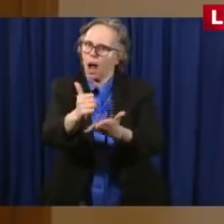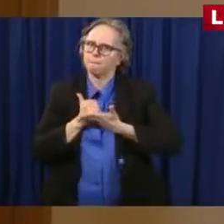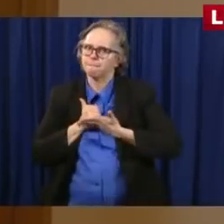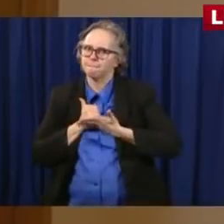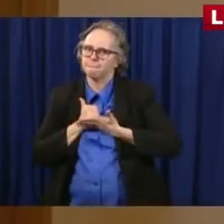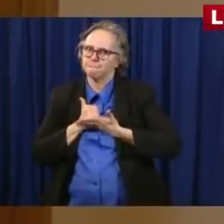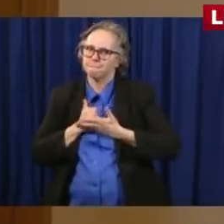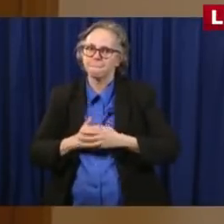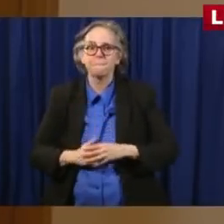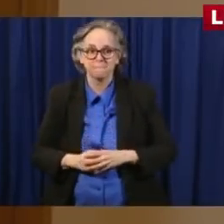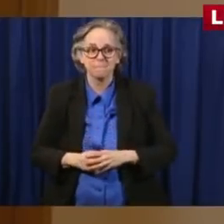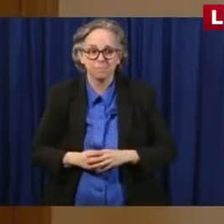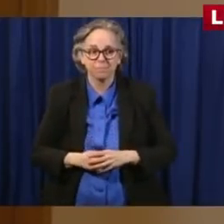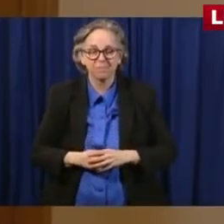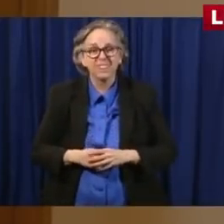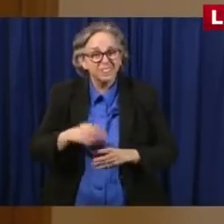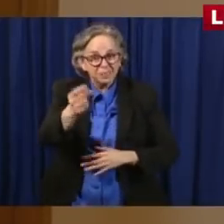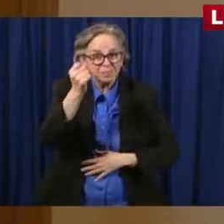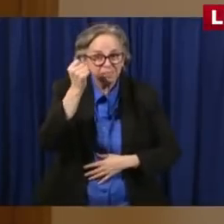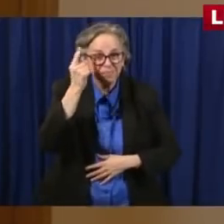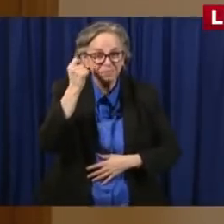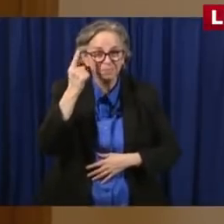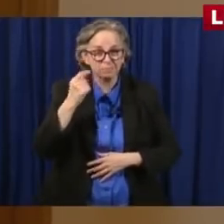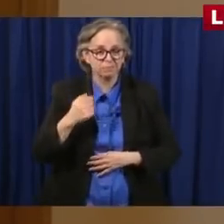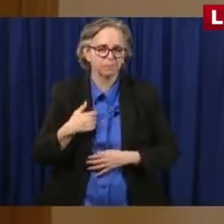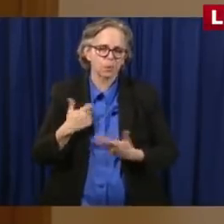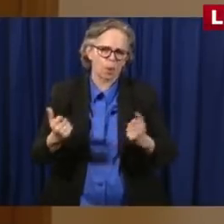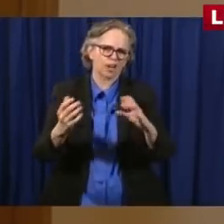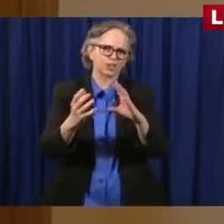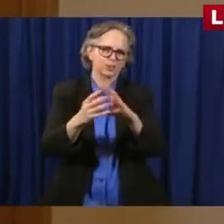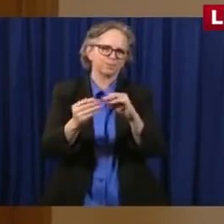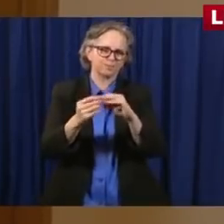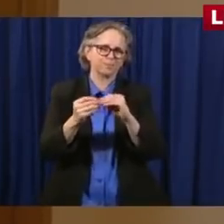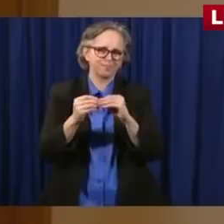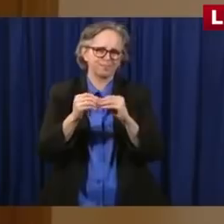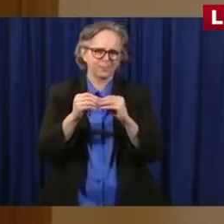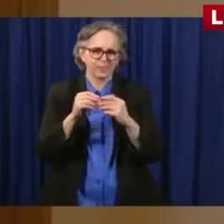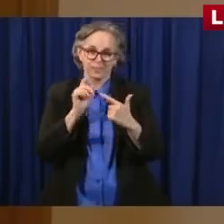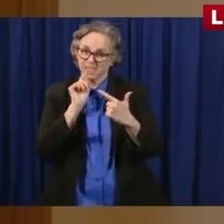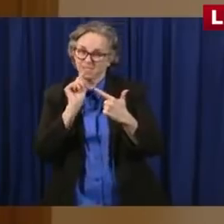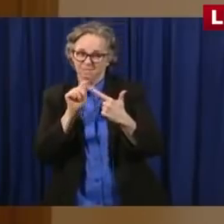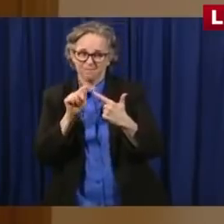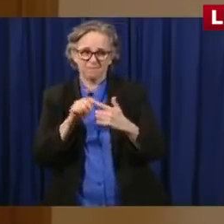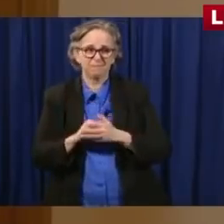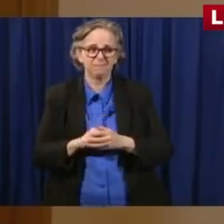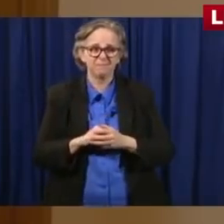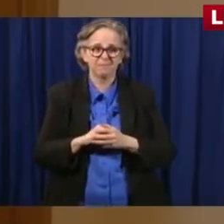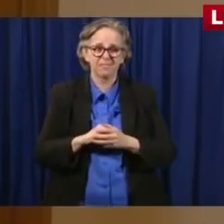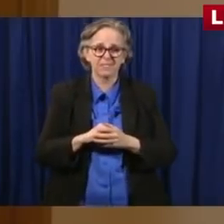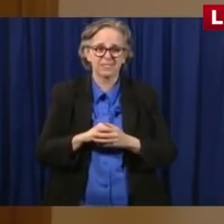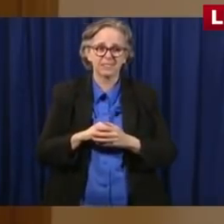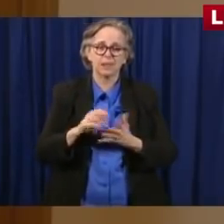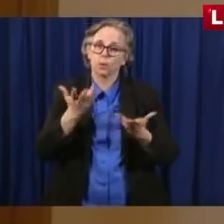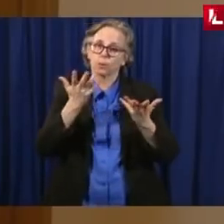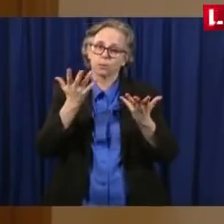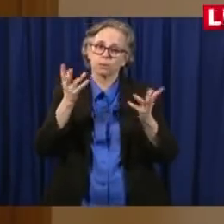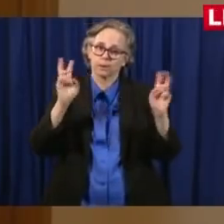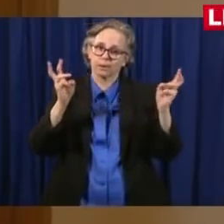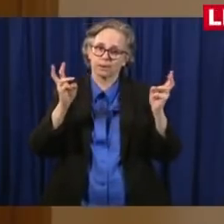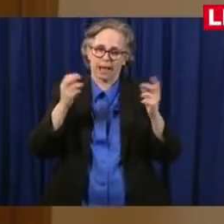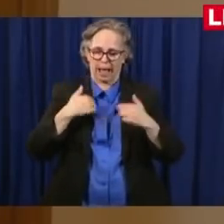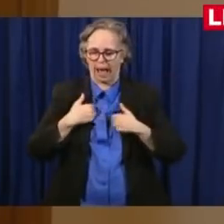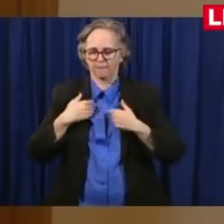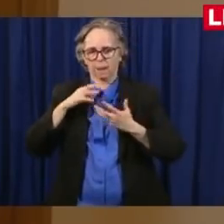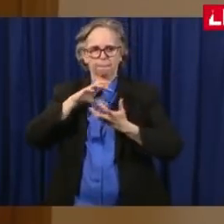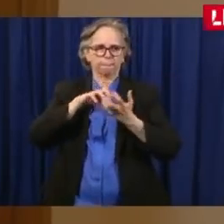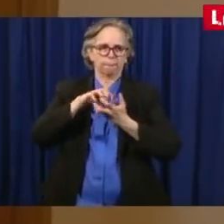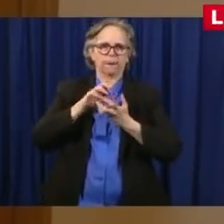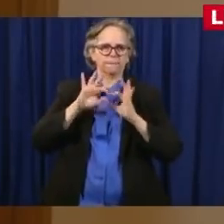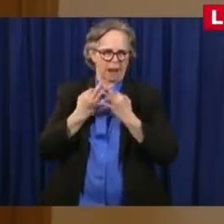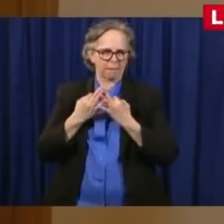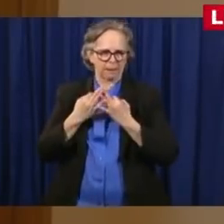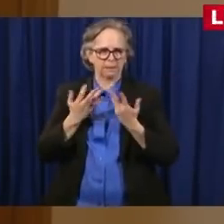THAT IS A BIG PART OF HOW WE ARE GOING TO GET OUT OF THIS.